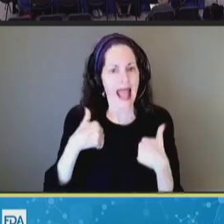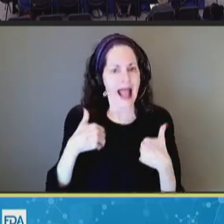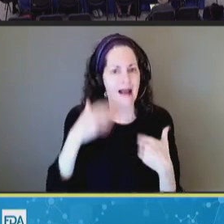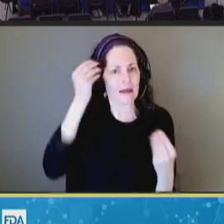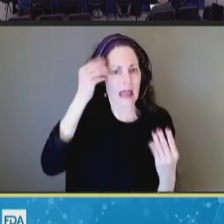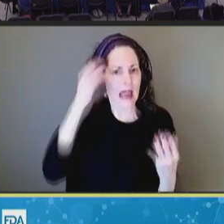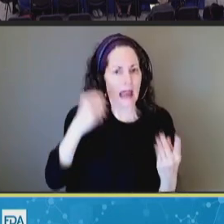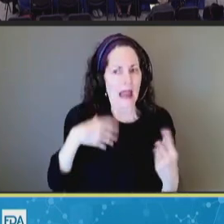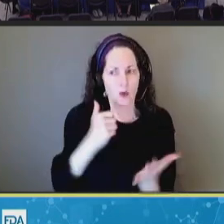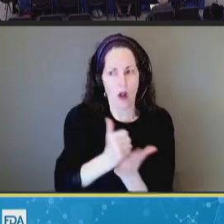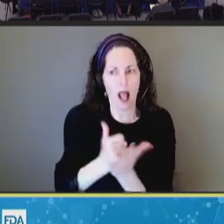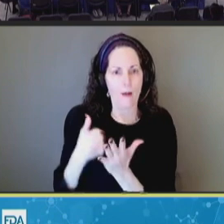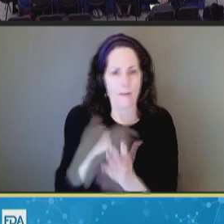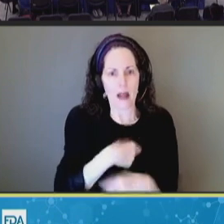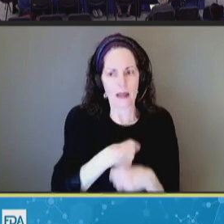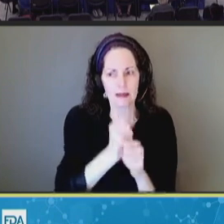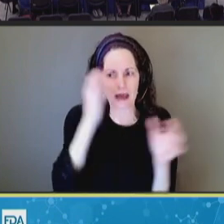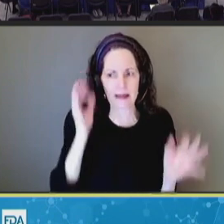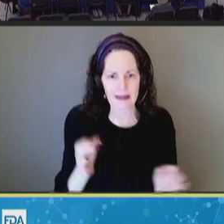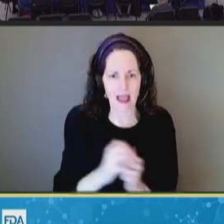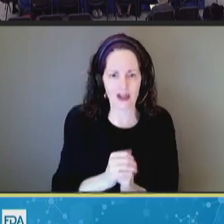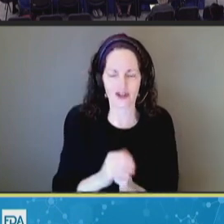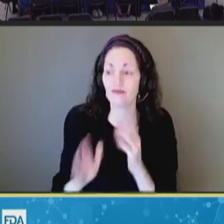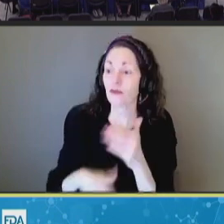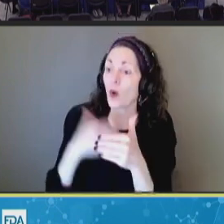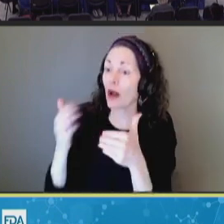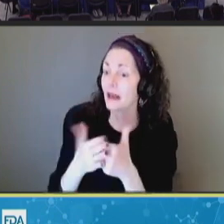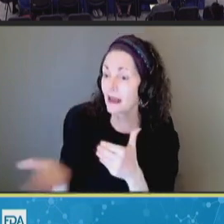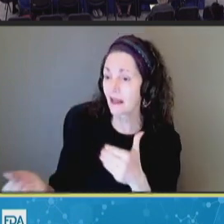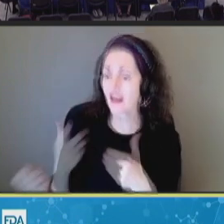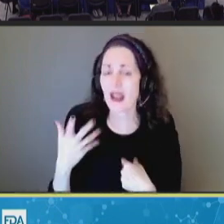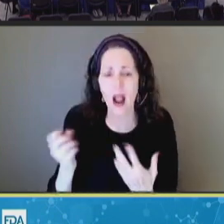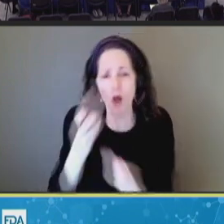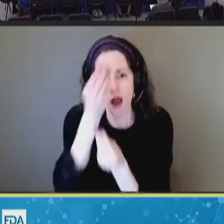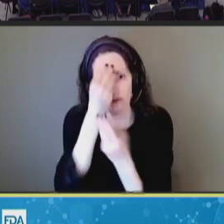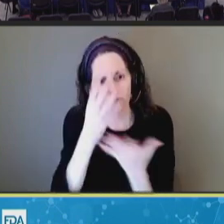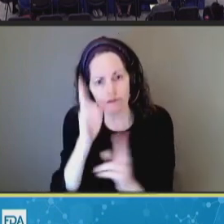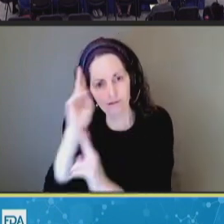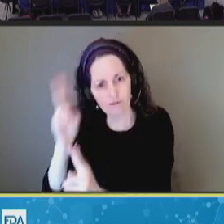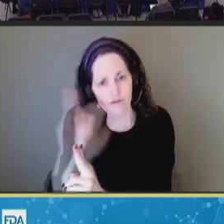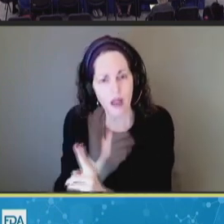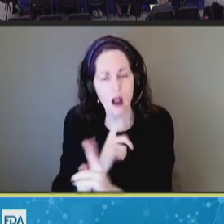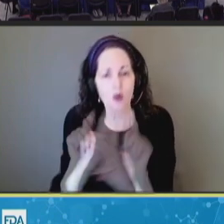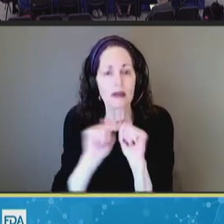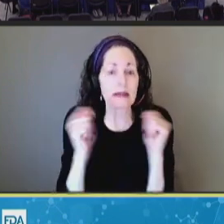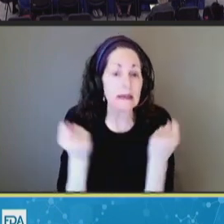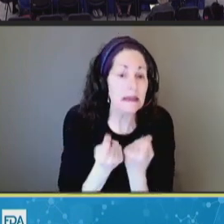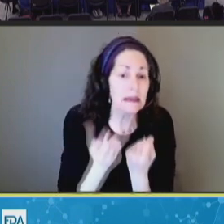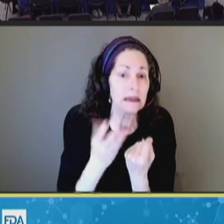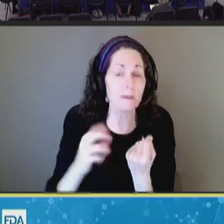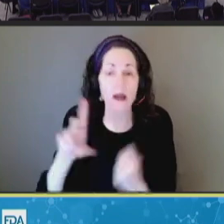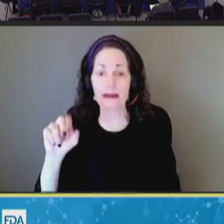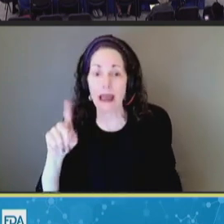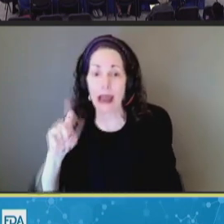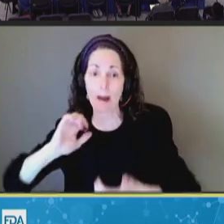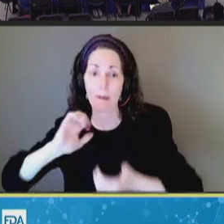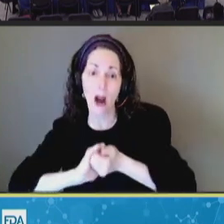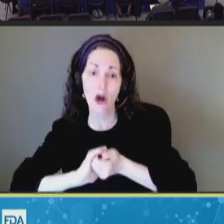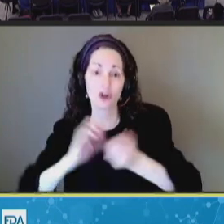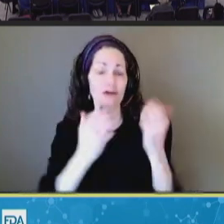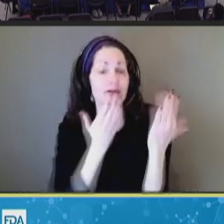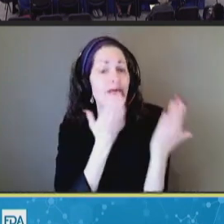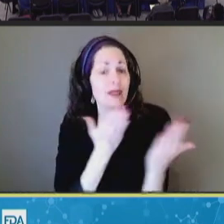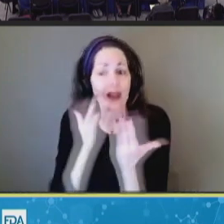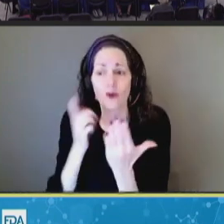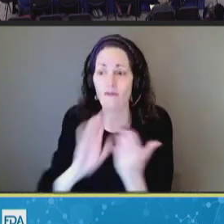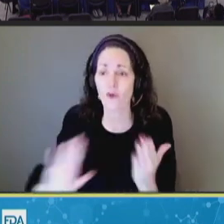want to acknowledge here our team and our data partners. And thank you very much for your time.